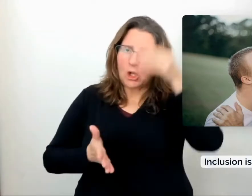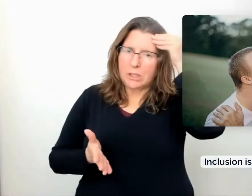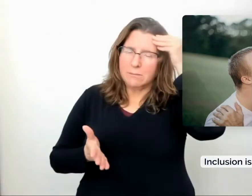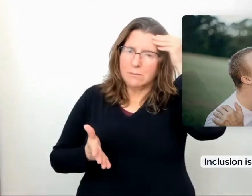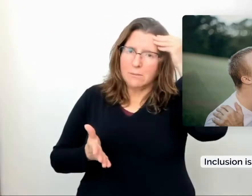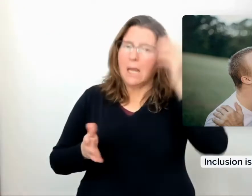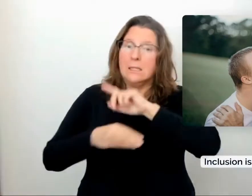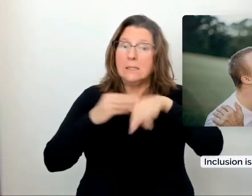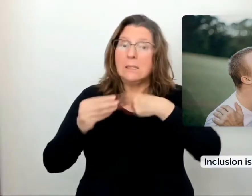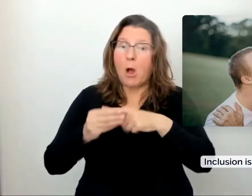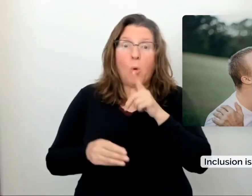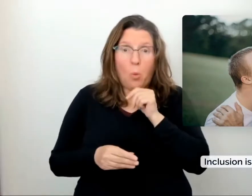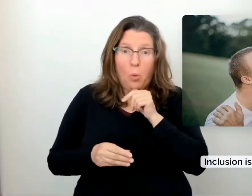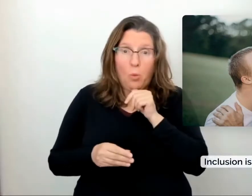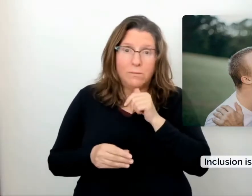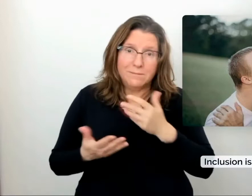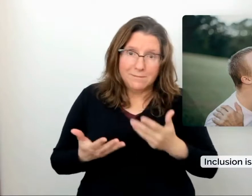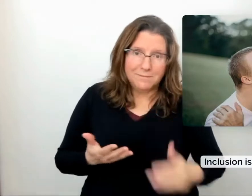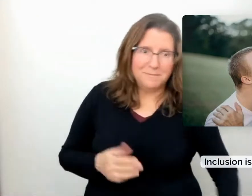So who is it for?